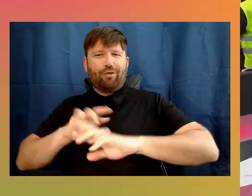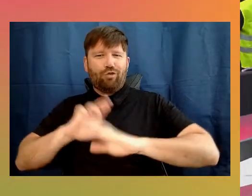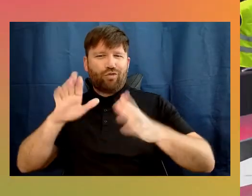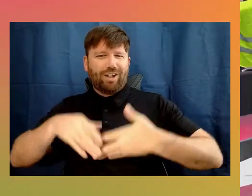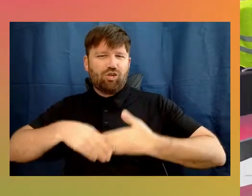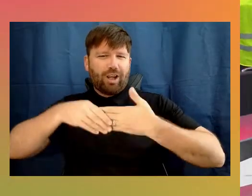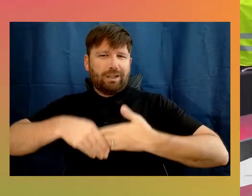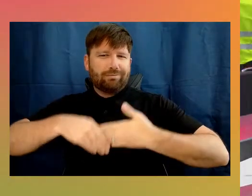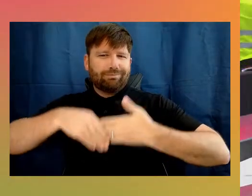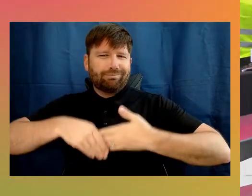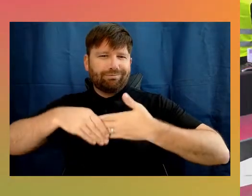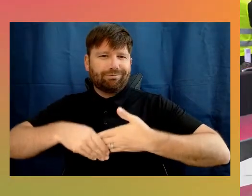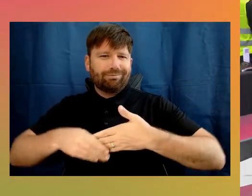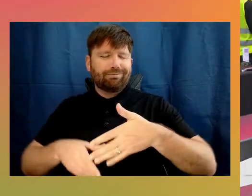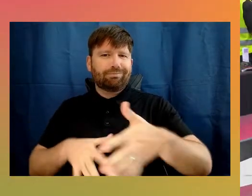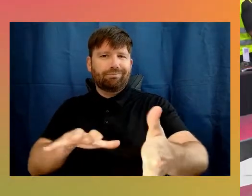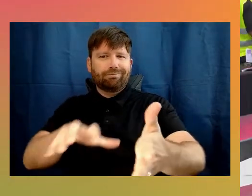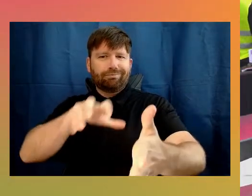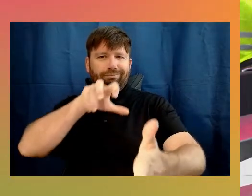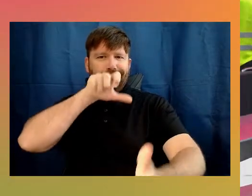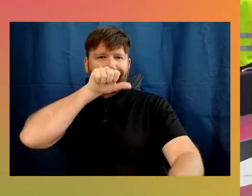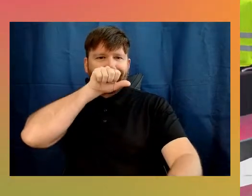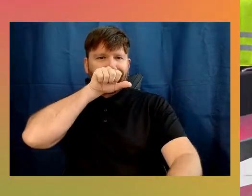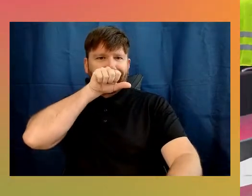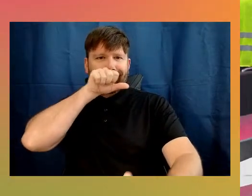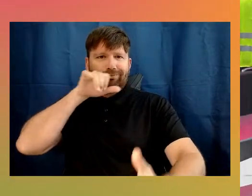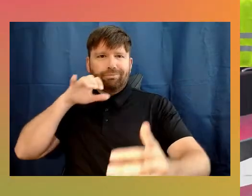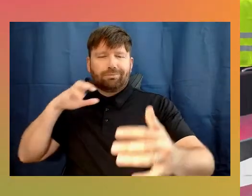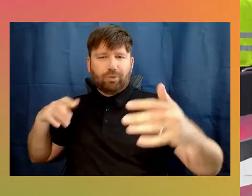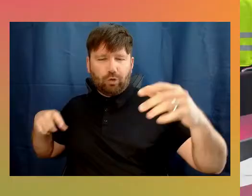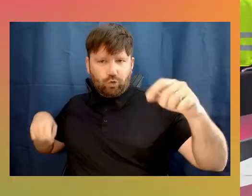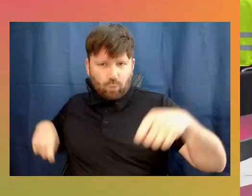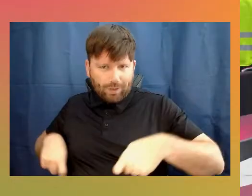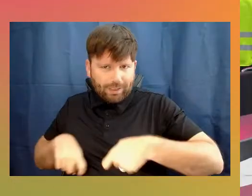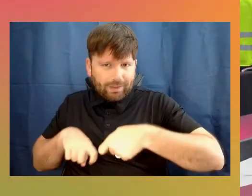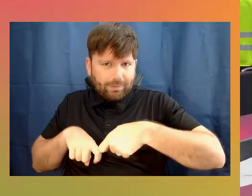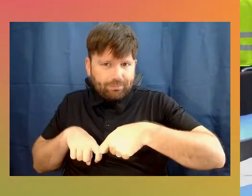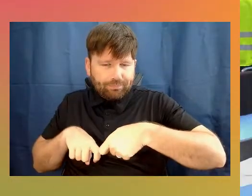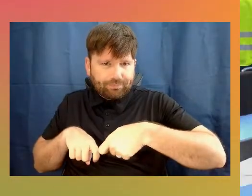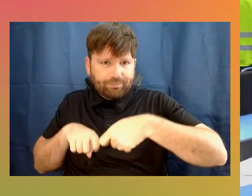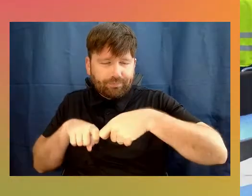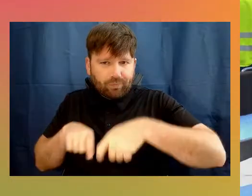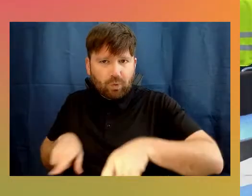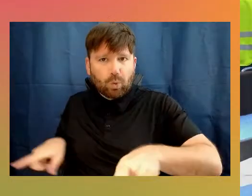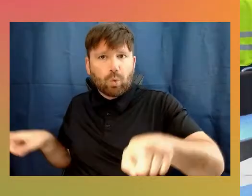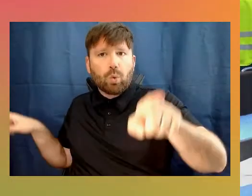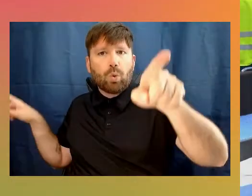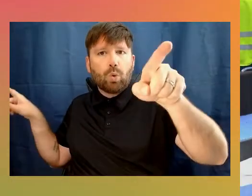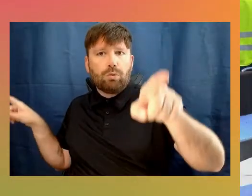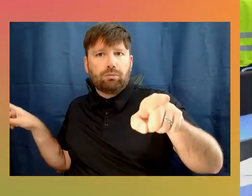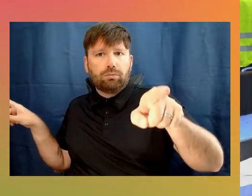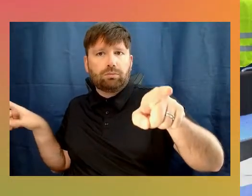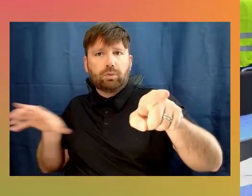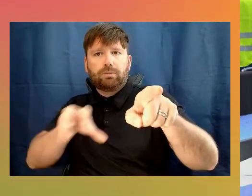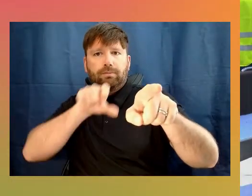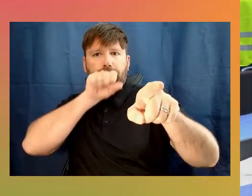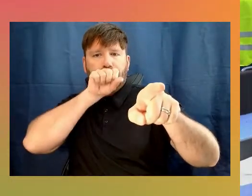REACH THE LEFT ARM FORWARD.